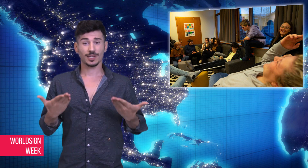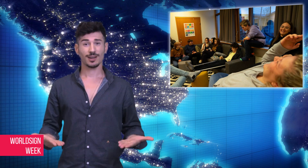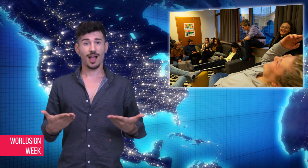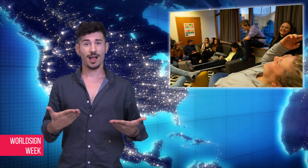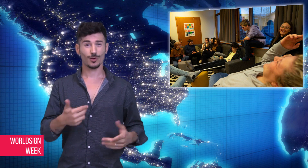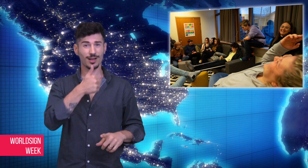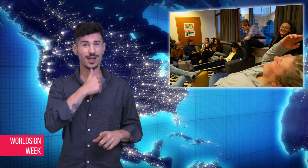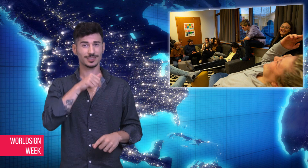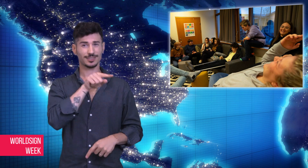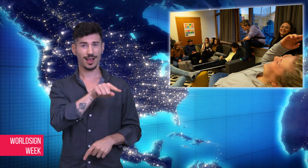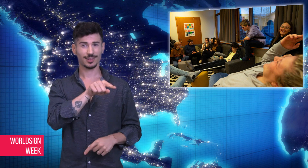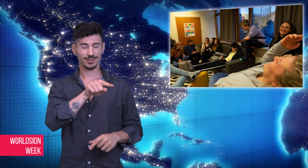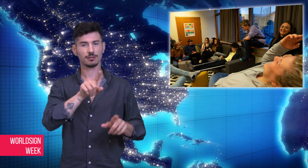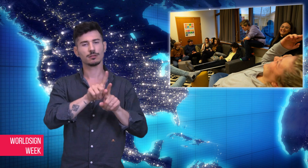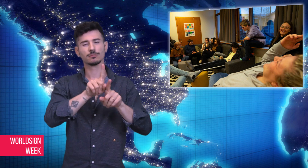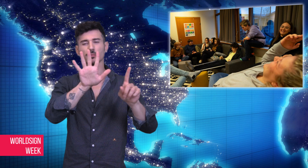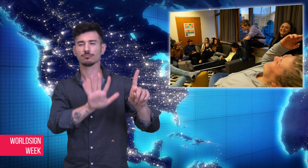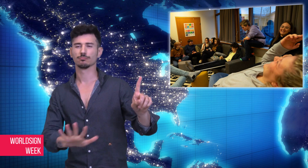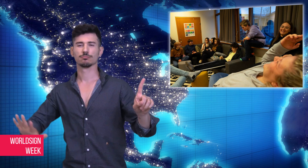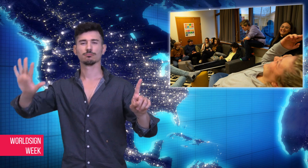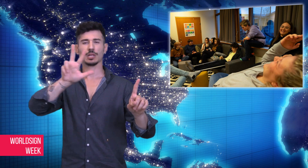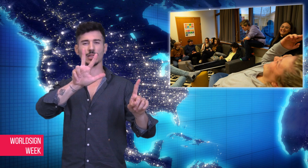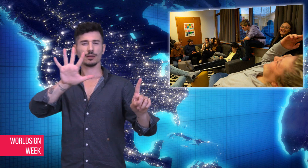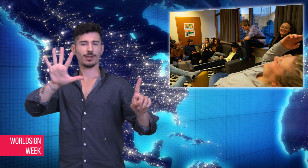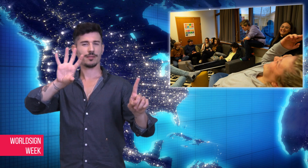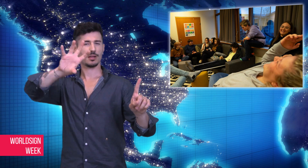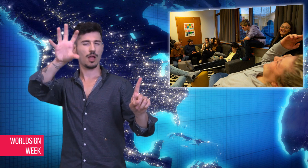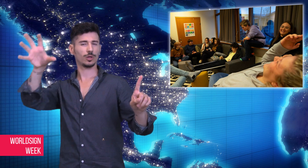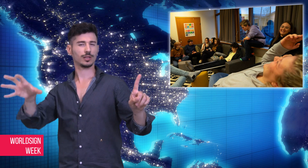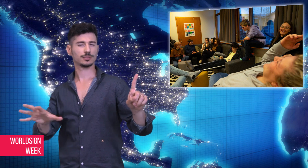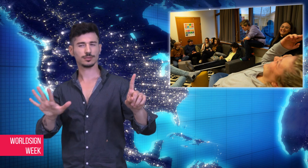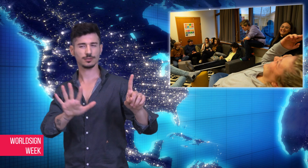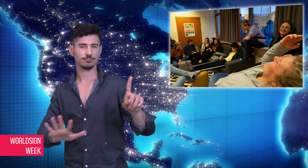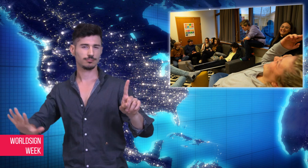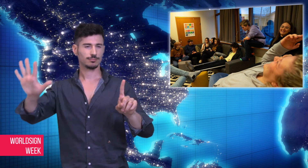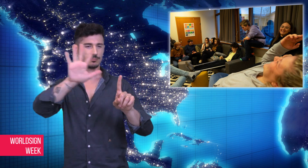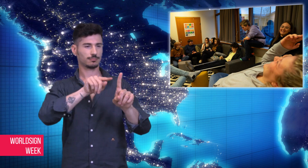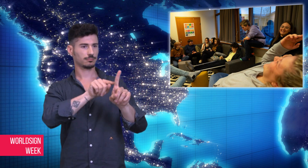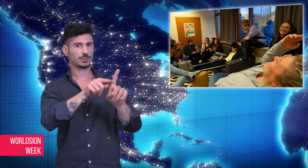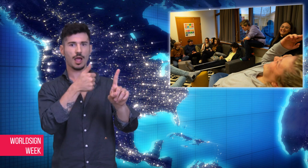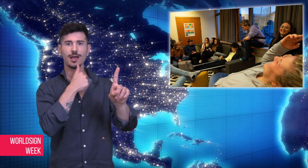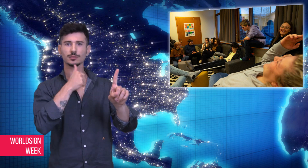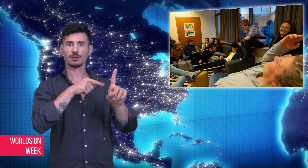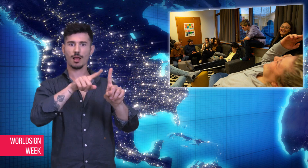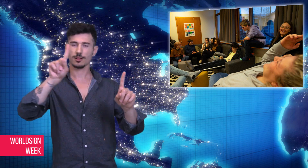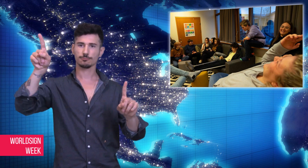steps. Iceland now has the lowest rates for drinking